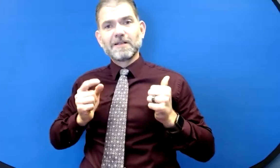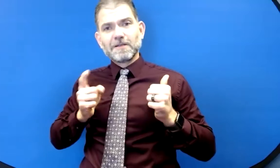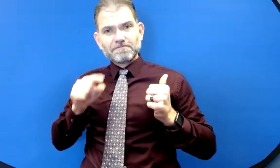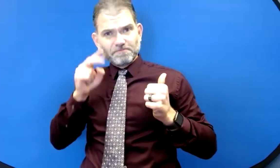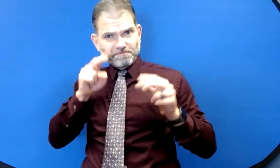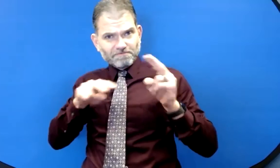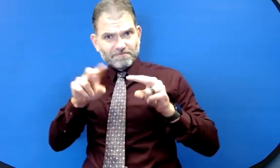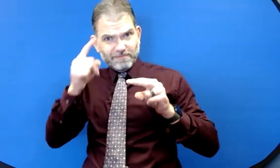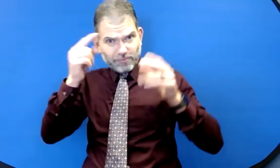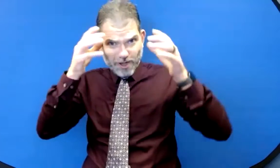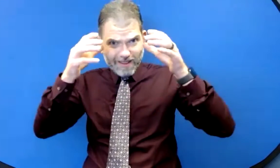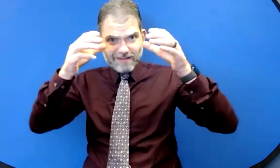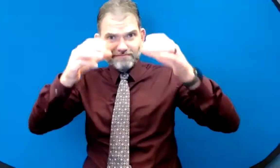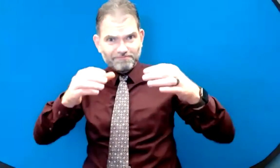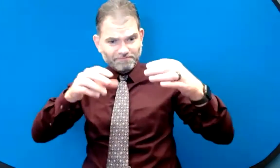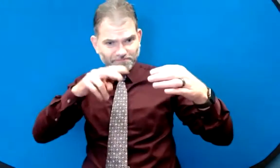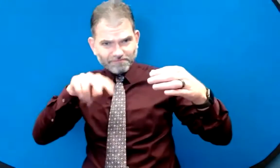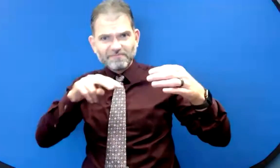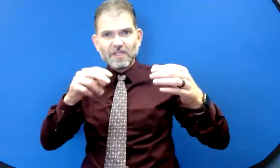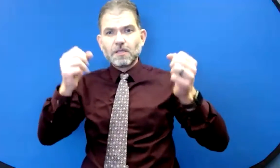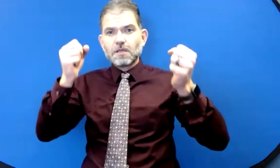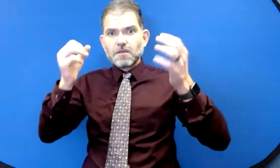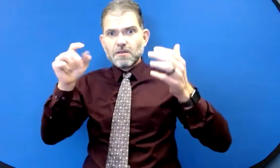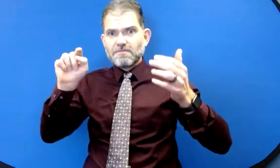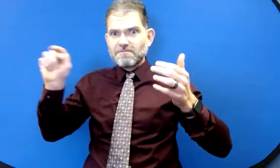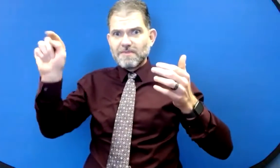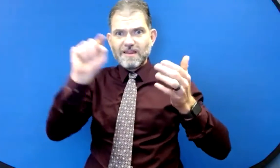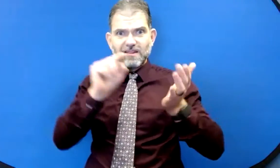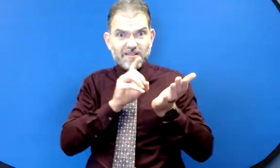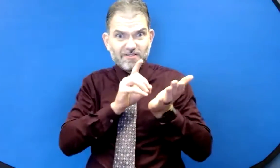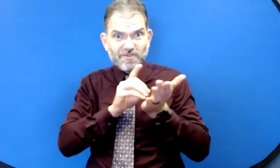ASL Interpreter: they did an autopsy. ASL Interpreter: and when they were looking at the brain.